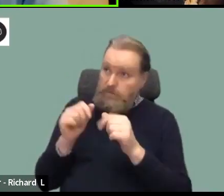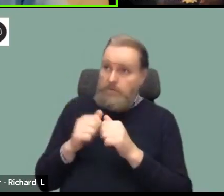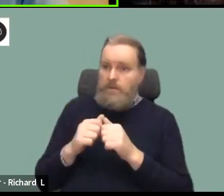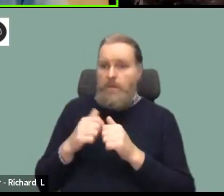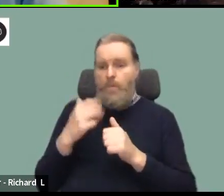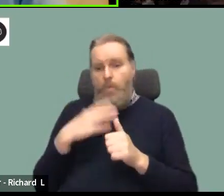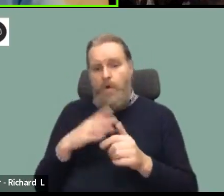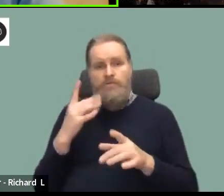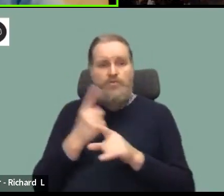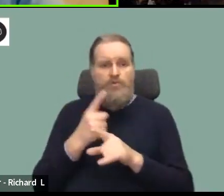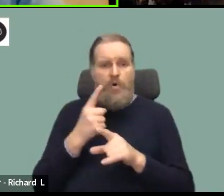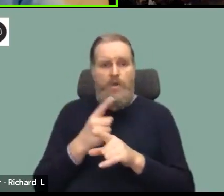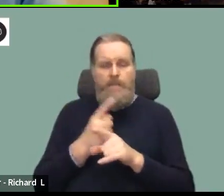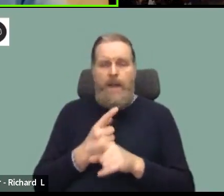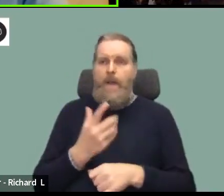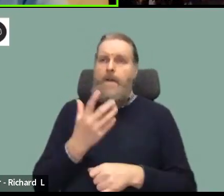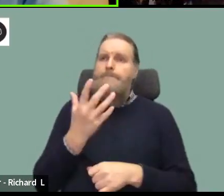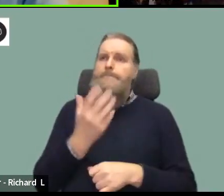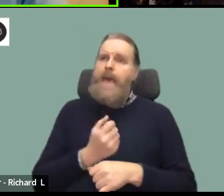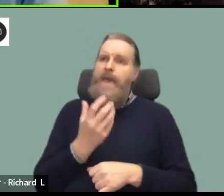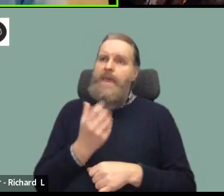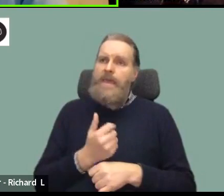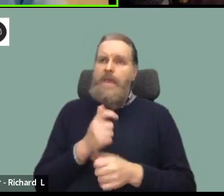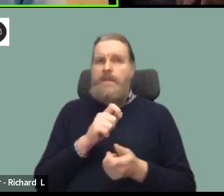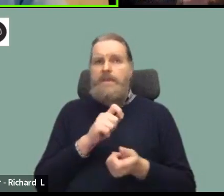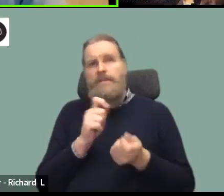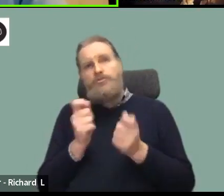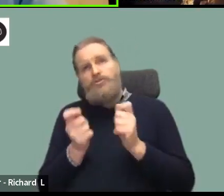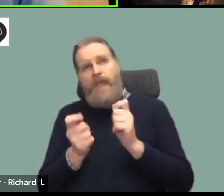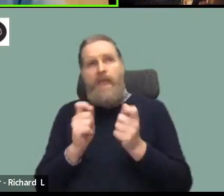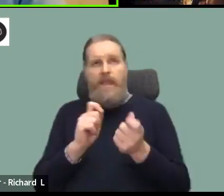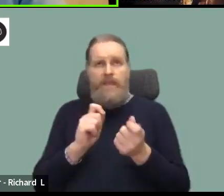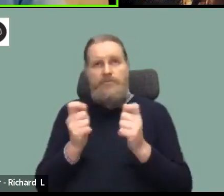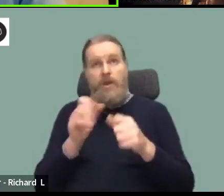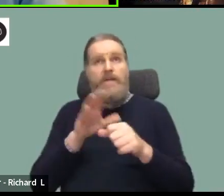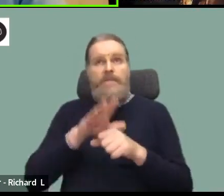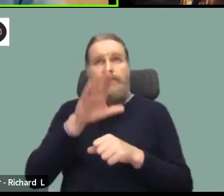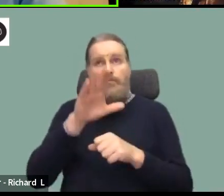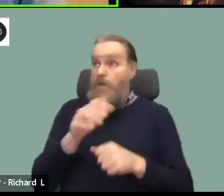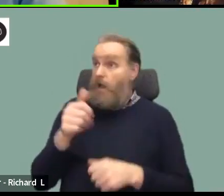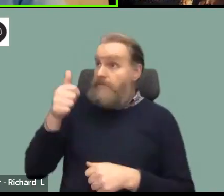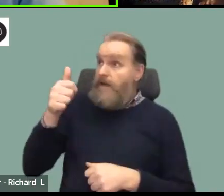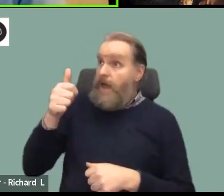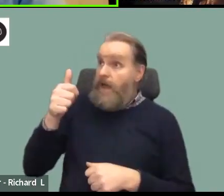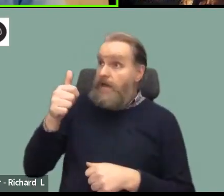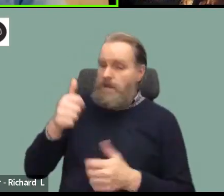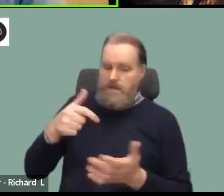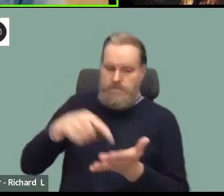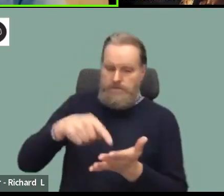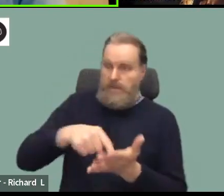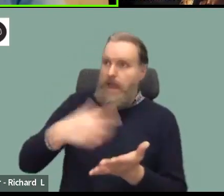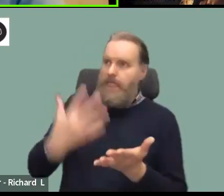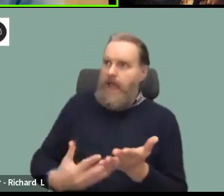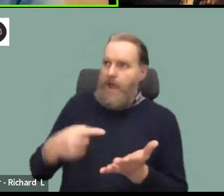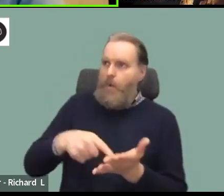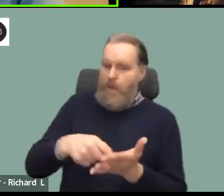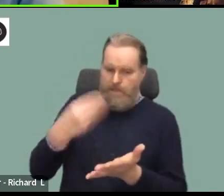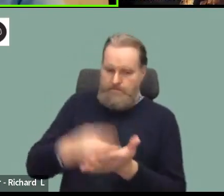that if they want to get into talks. about about how pay can about how pay can change over the future that's all well and good we're up for that, but we want money now. And we want